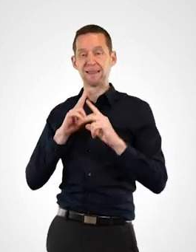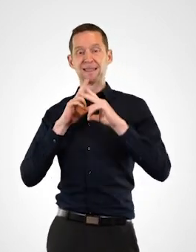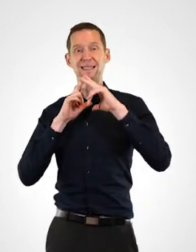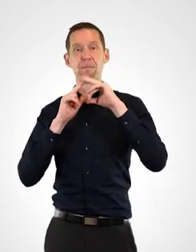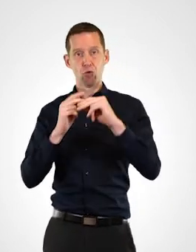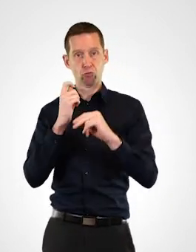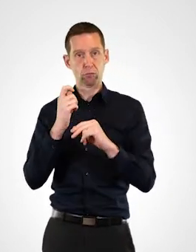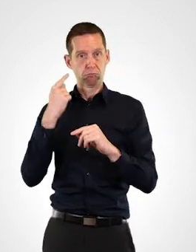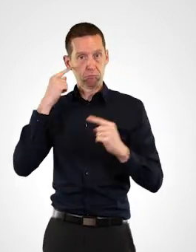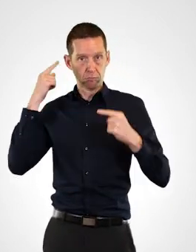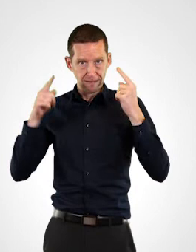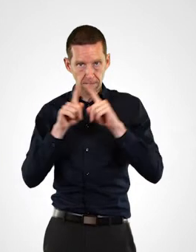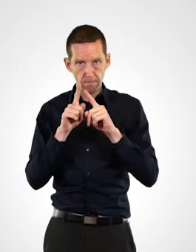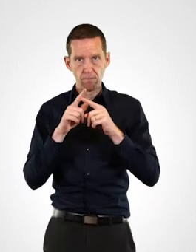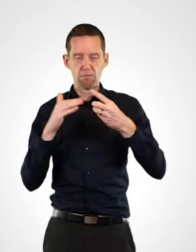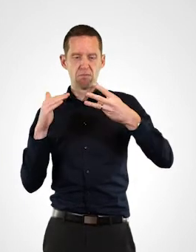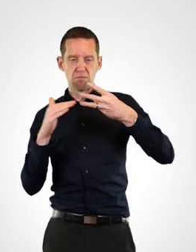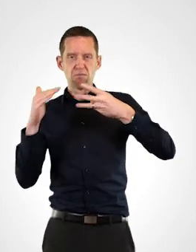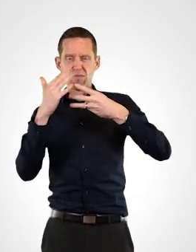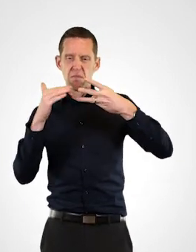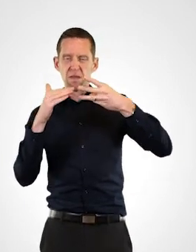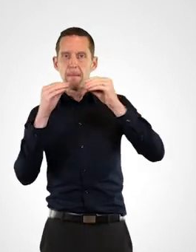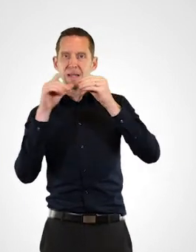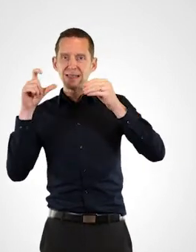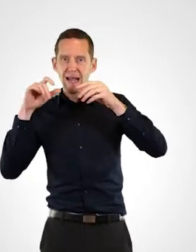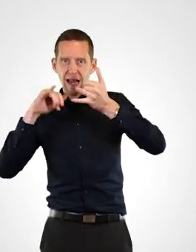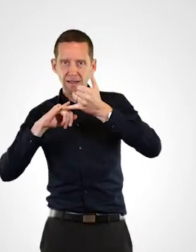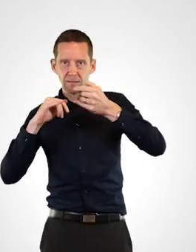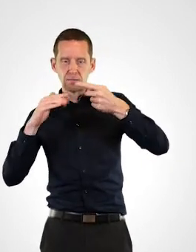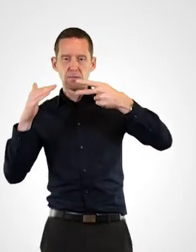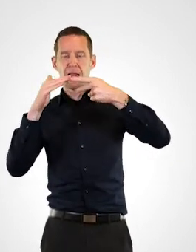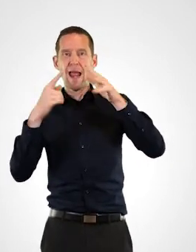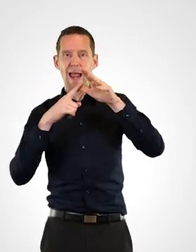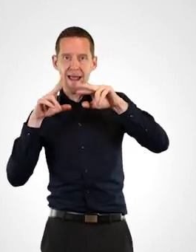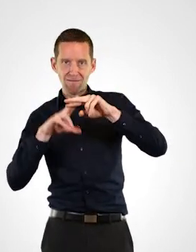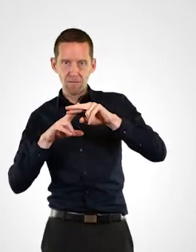of speech-like utterances, the BCS and the AF in the speech samples,